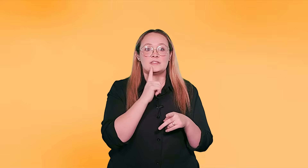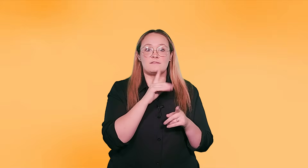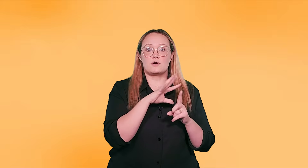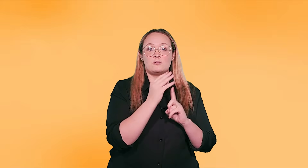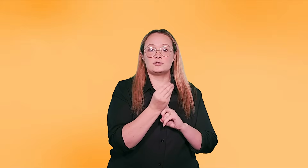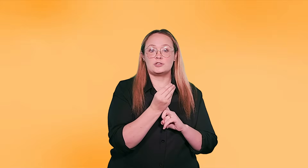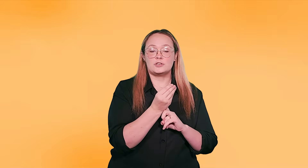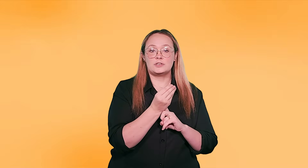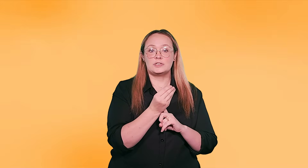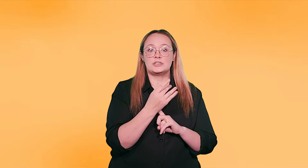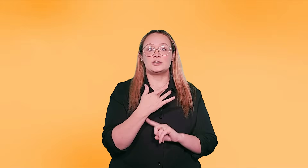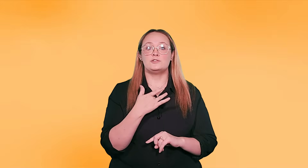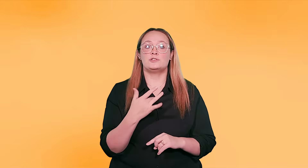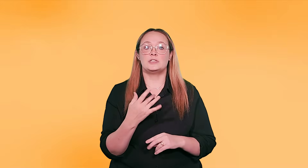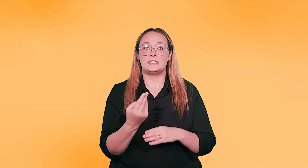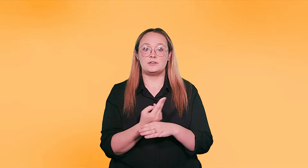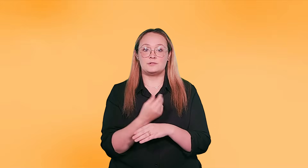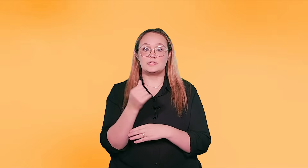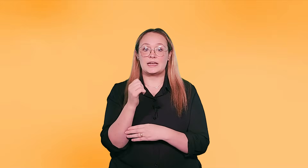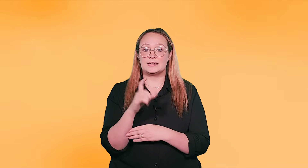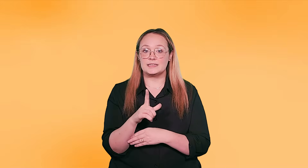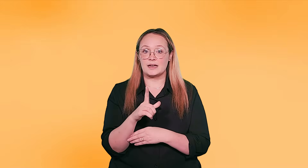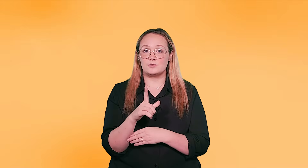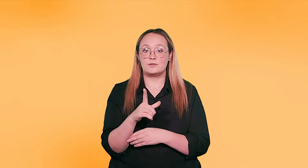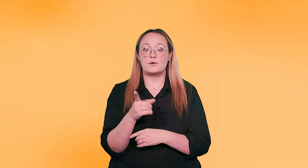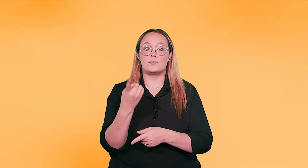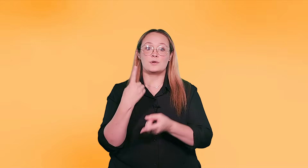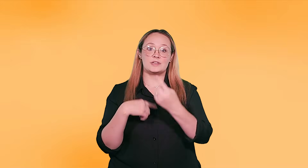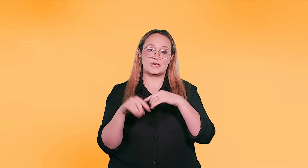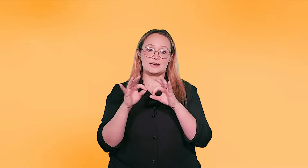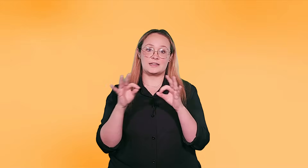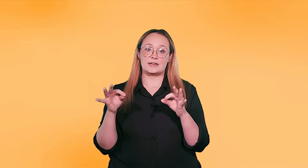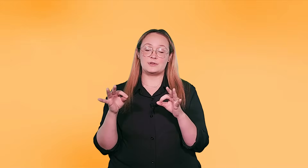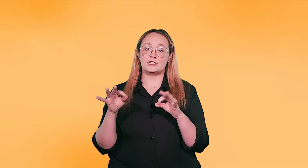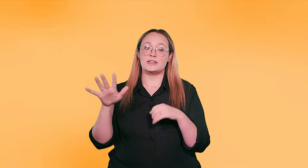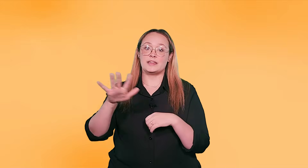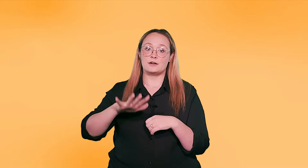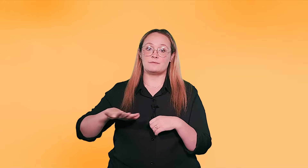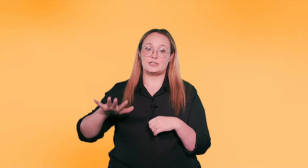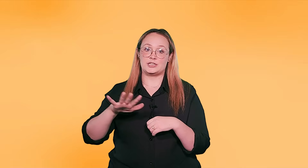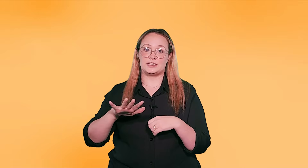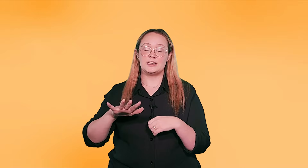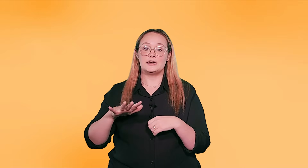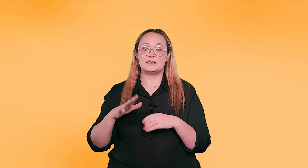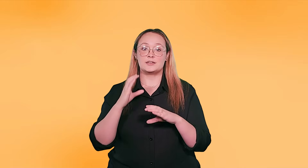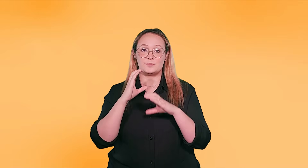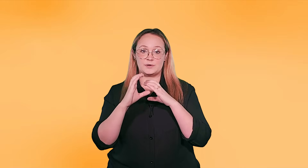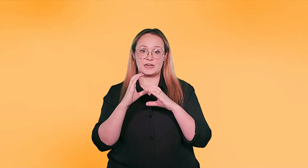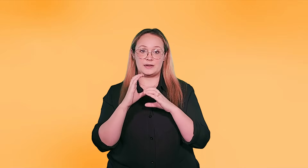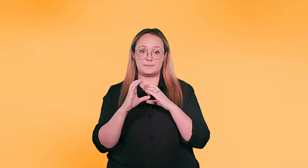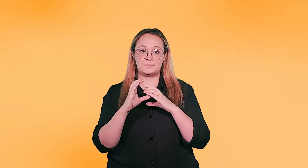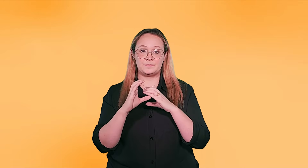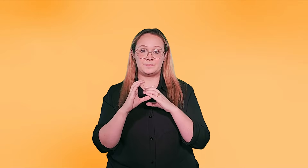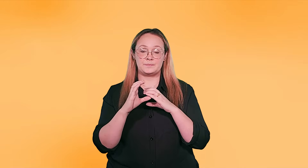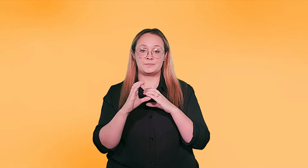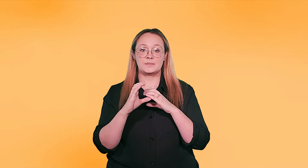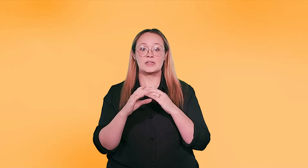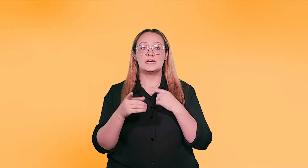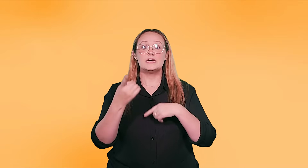Deaf culture usually use ASL or the signed language in their region to communicate.